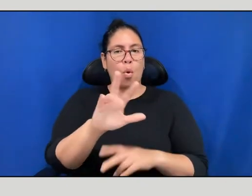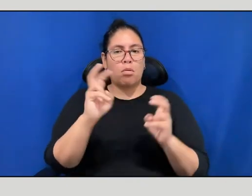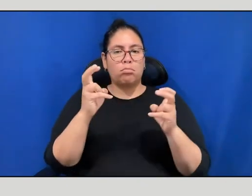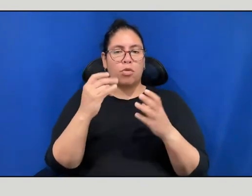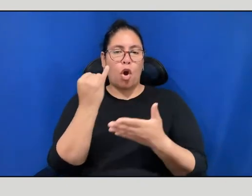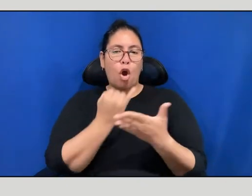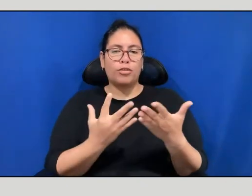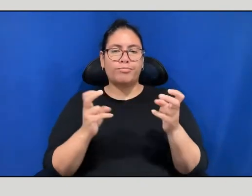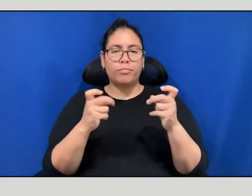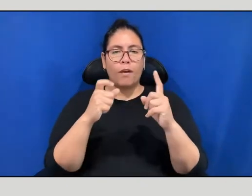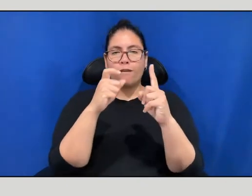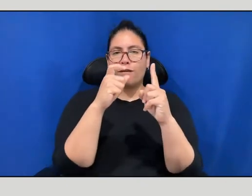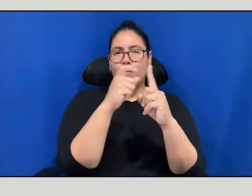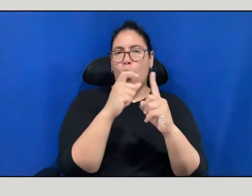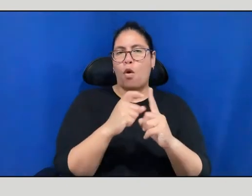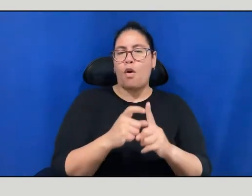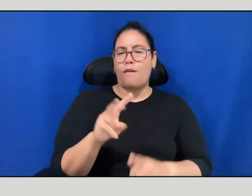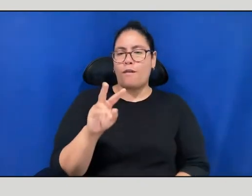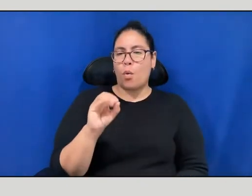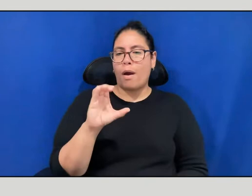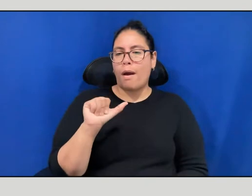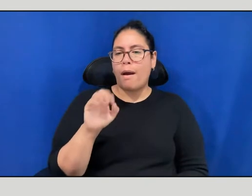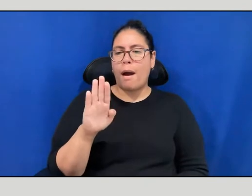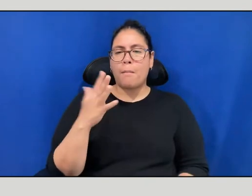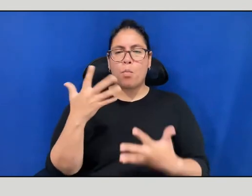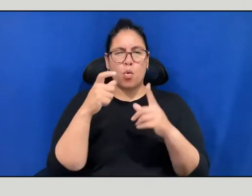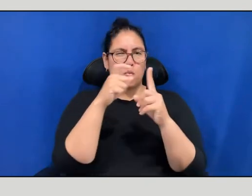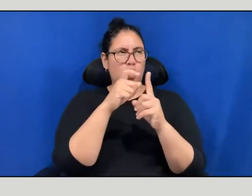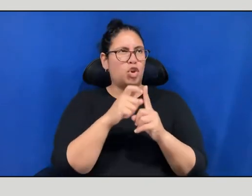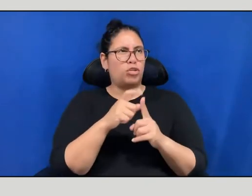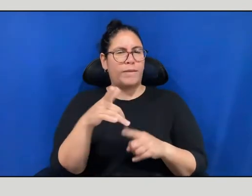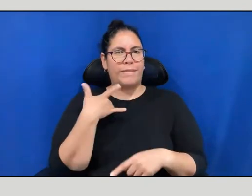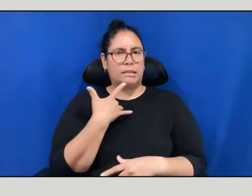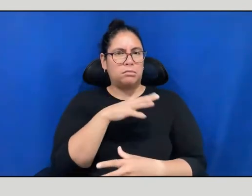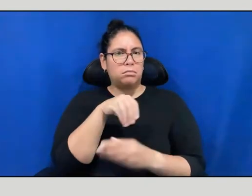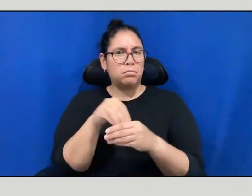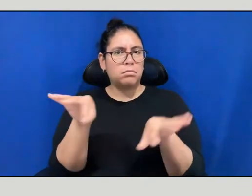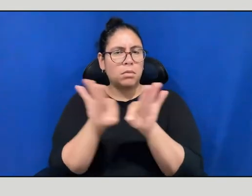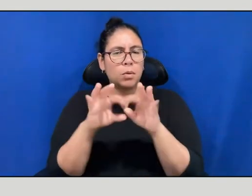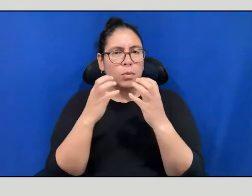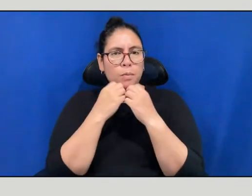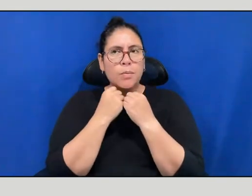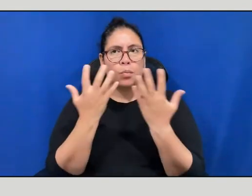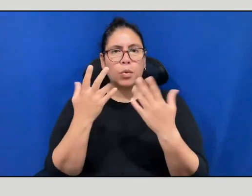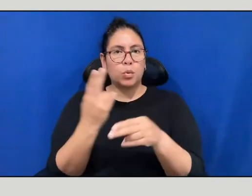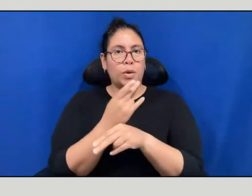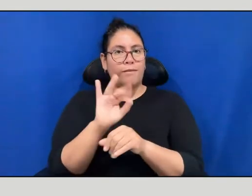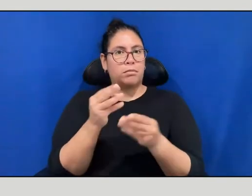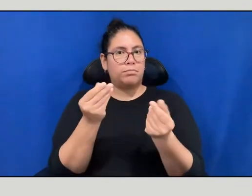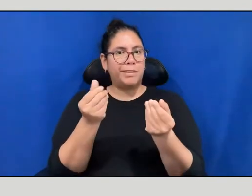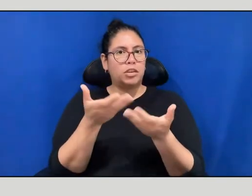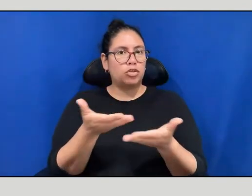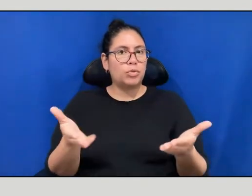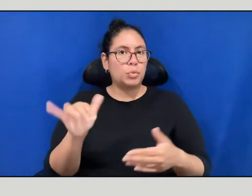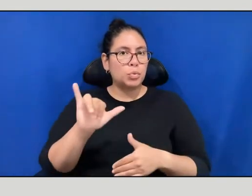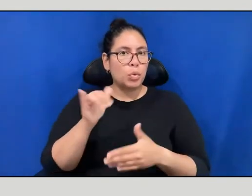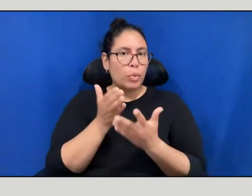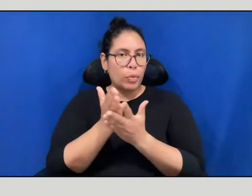and use of materials evolved over the years? So another big question, but we could start with this amazing piece.